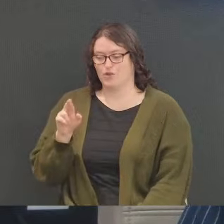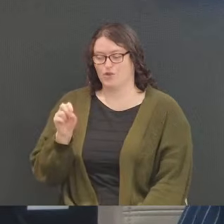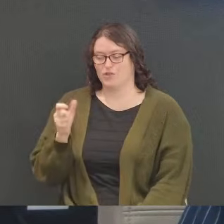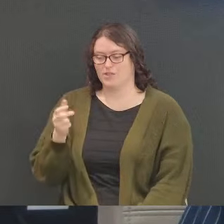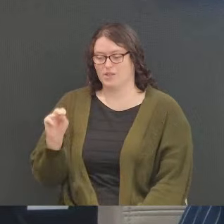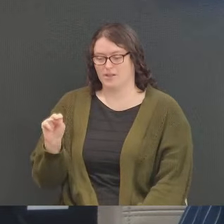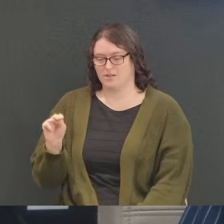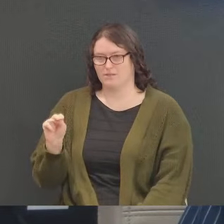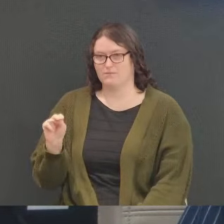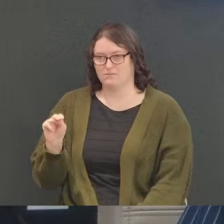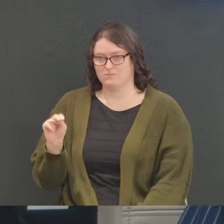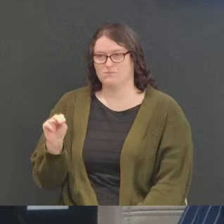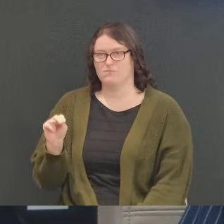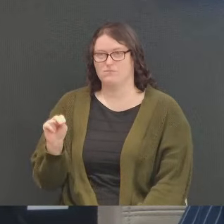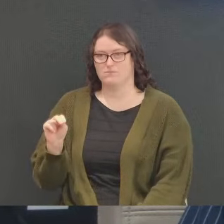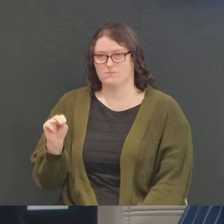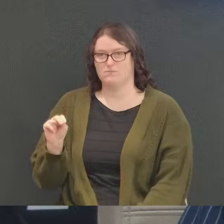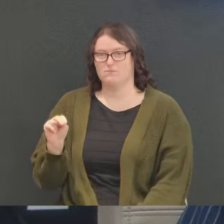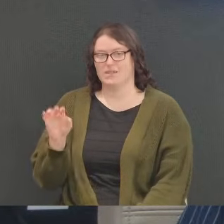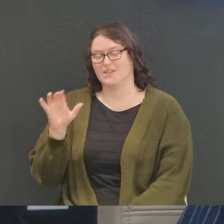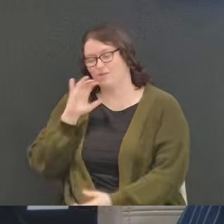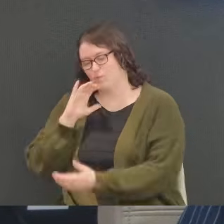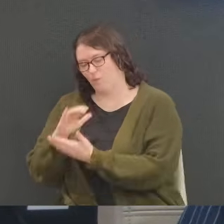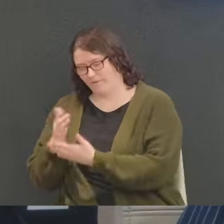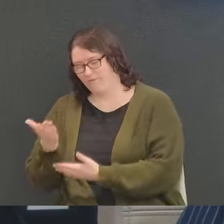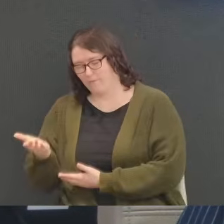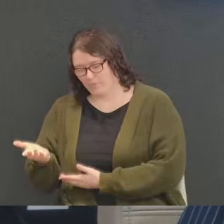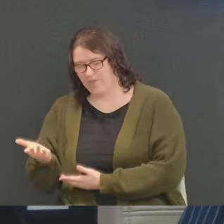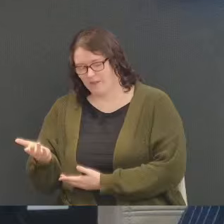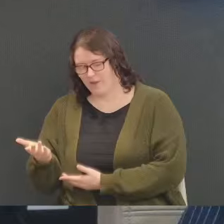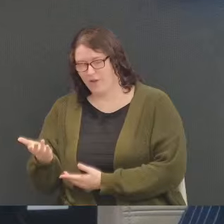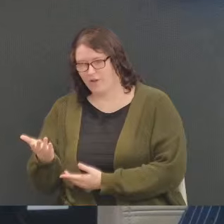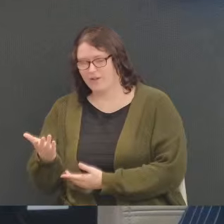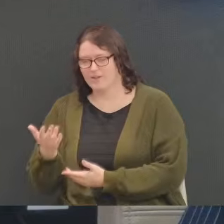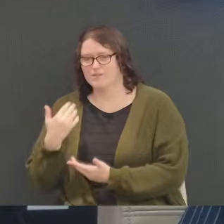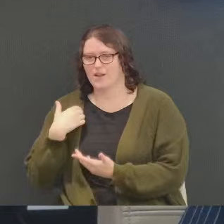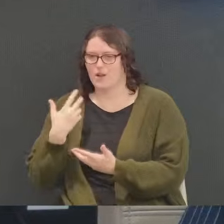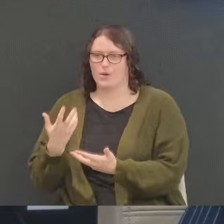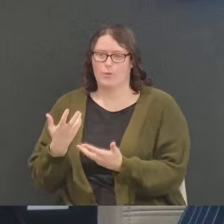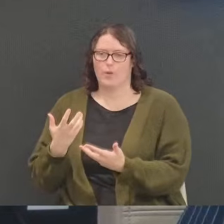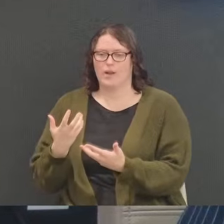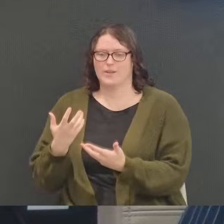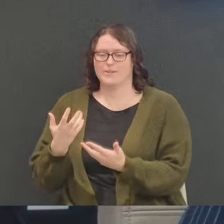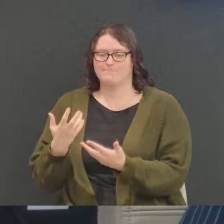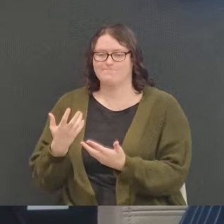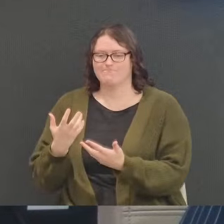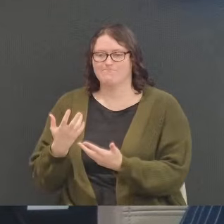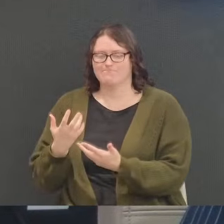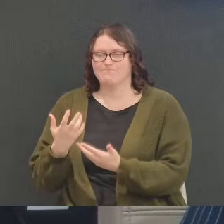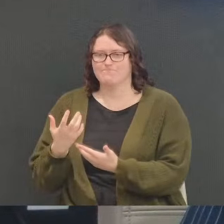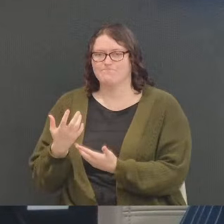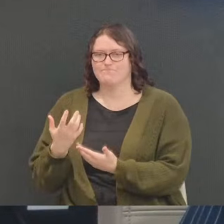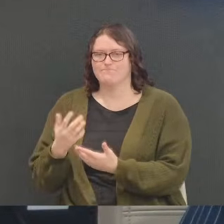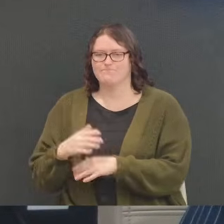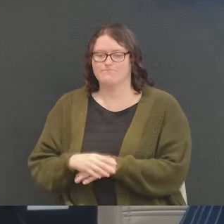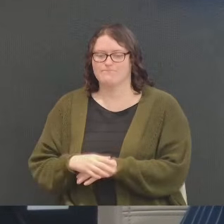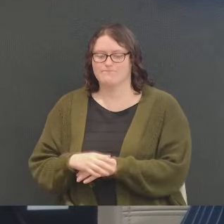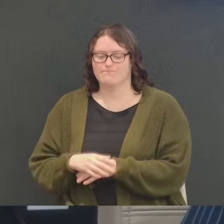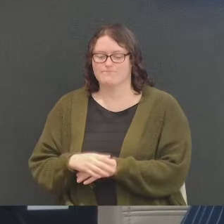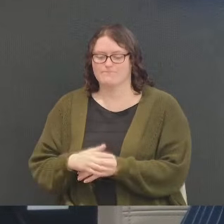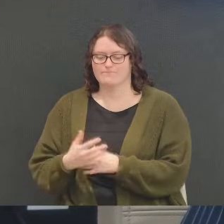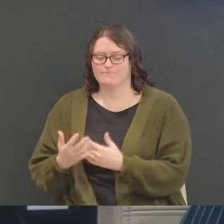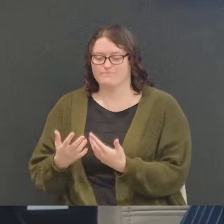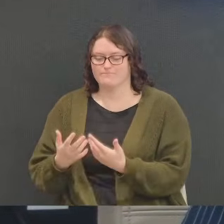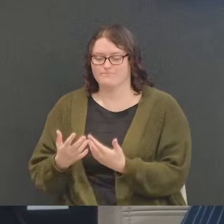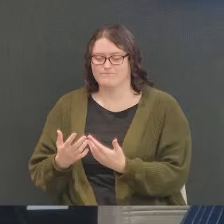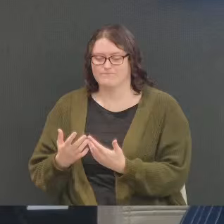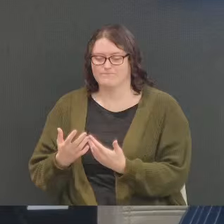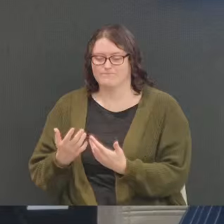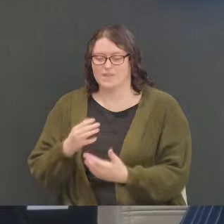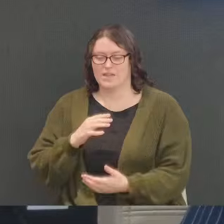and his wife was there and just wanted to say that now on on Martin off Martin Luther King